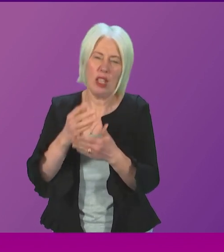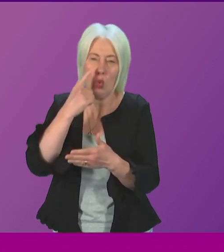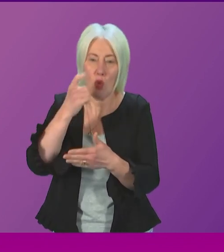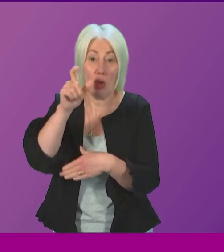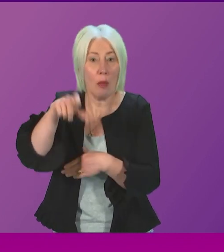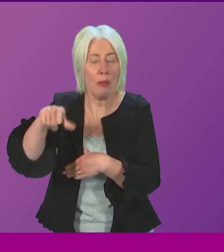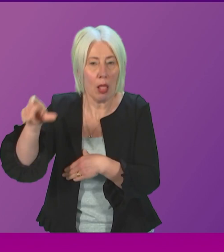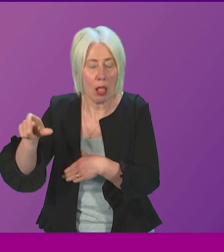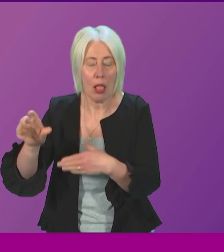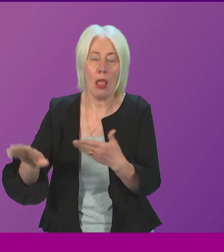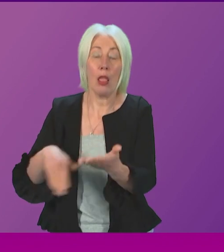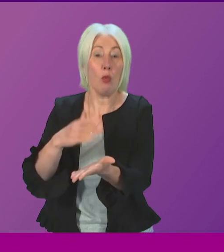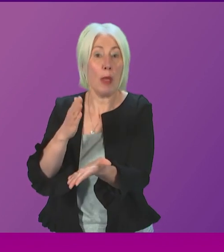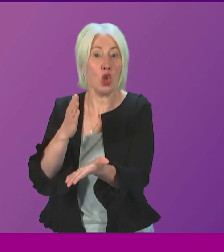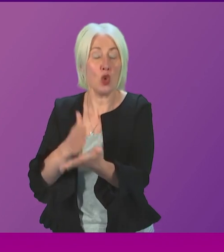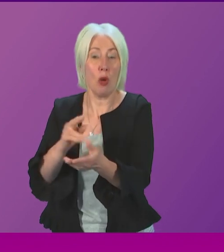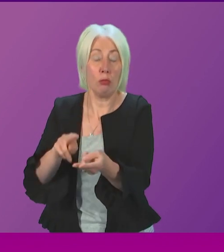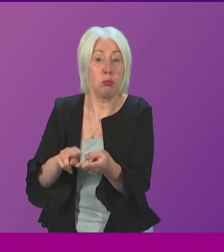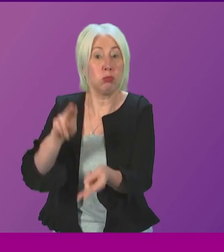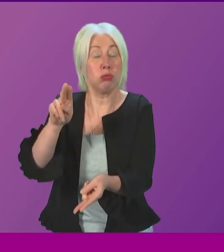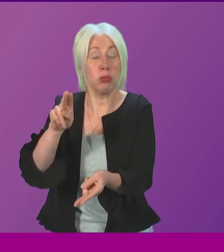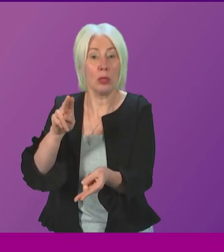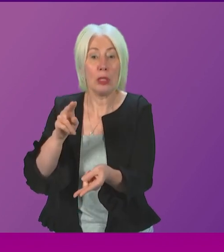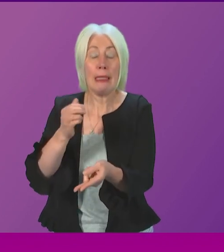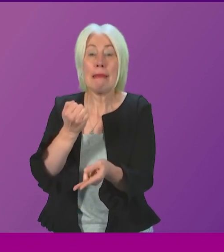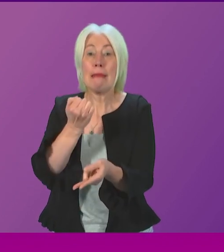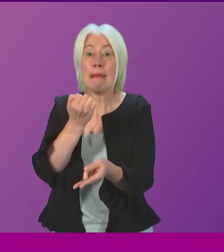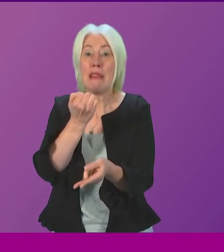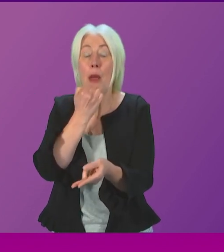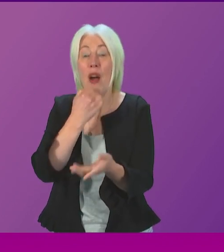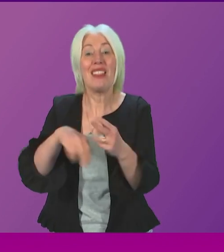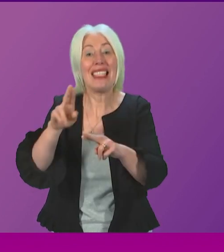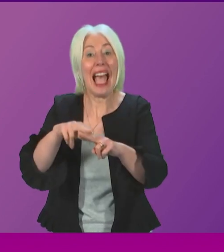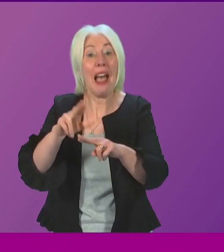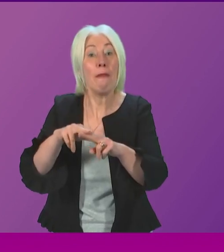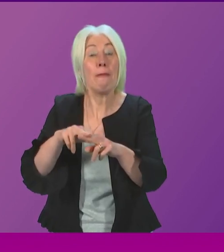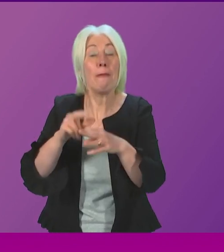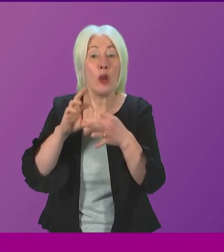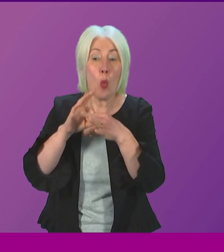We are increasing the number of staff who work in child and adolescent mental health